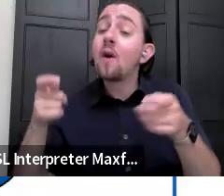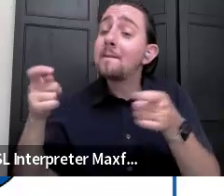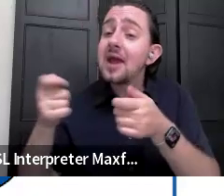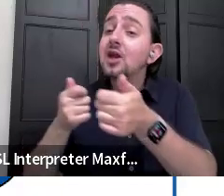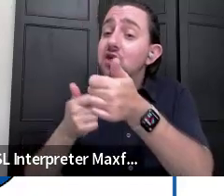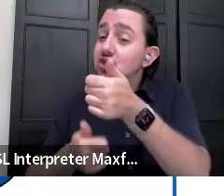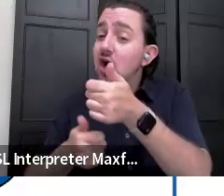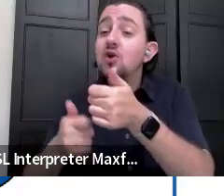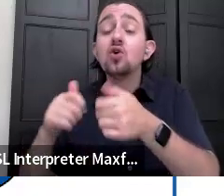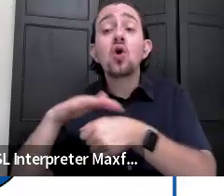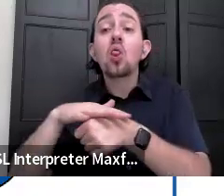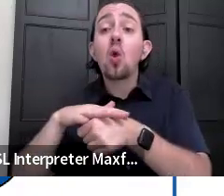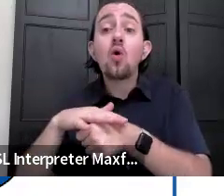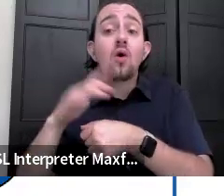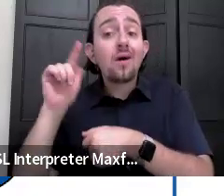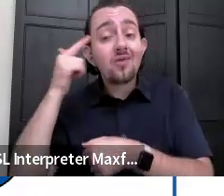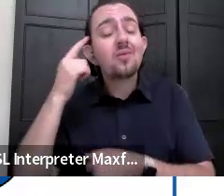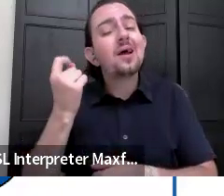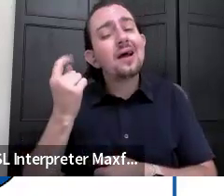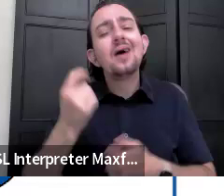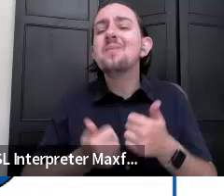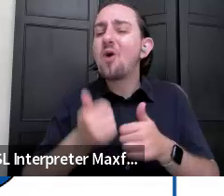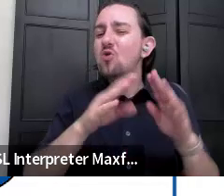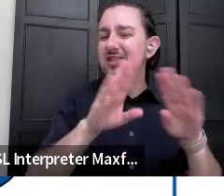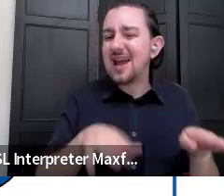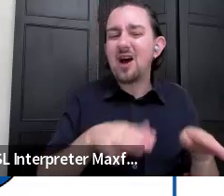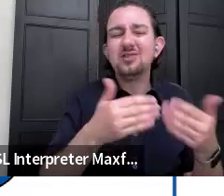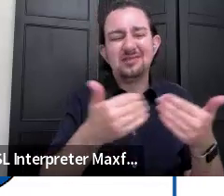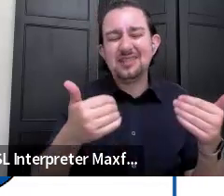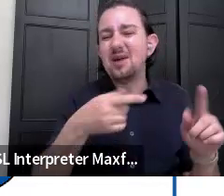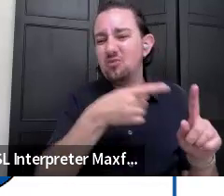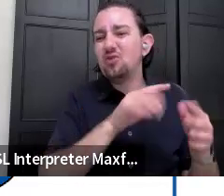Housing is mostly covered by the Fair Housing Act. If it's multi-family housing.